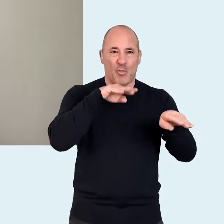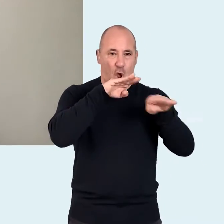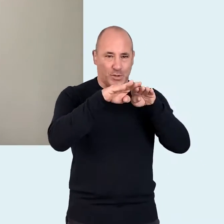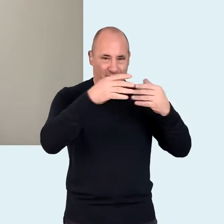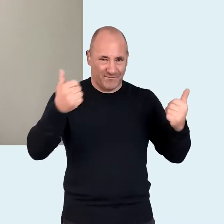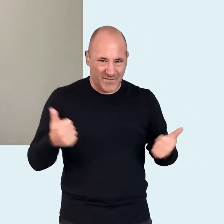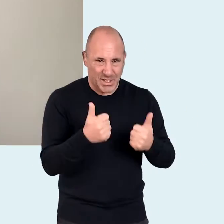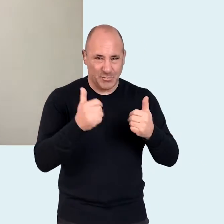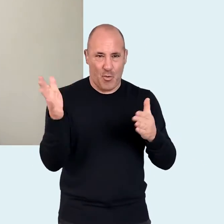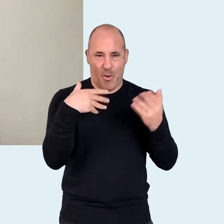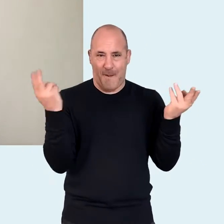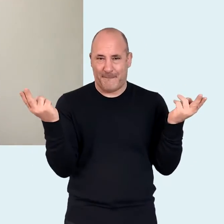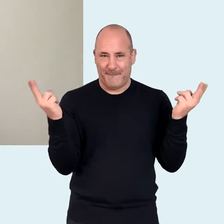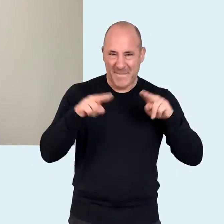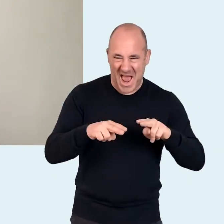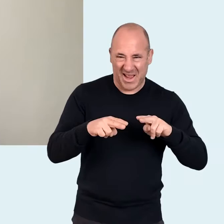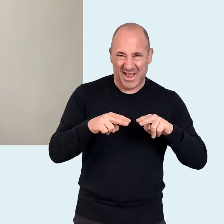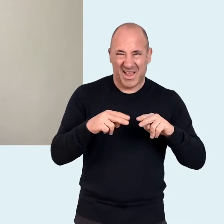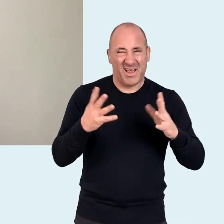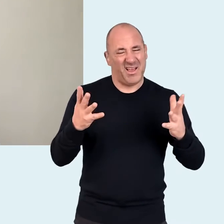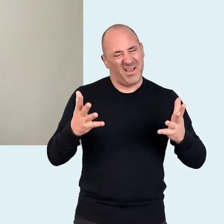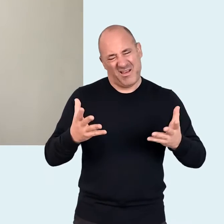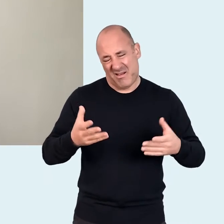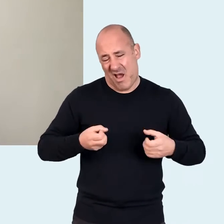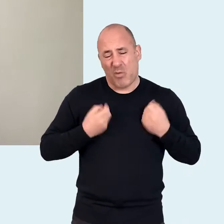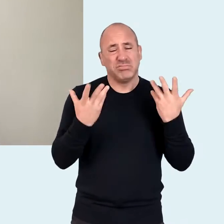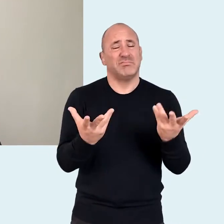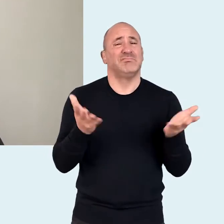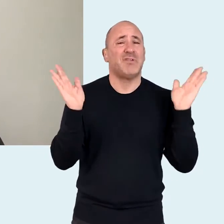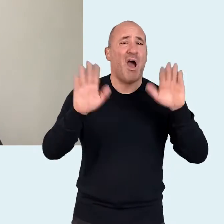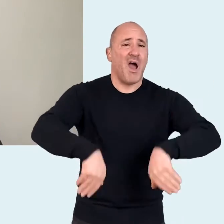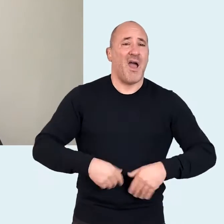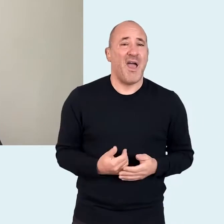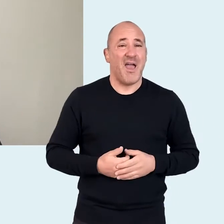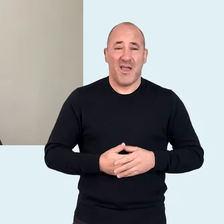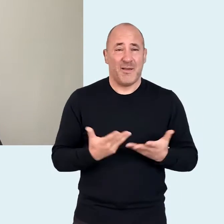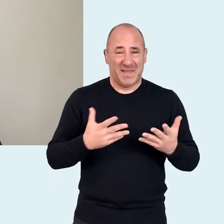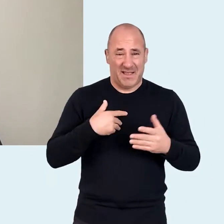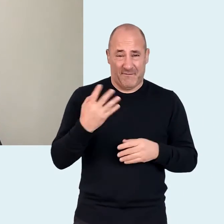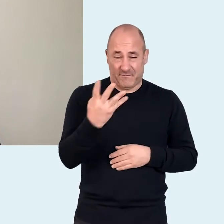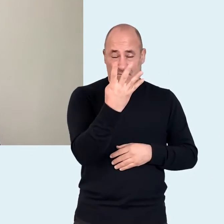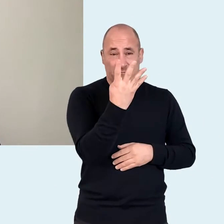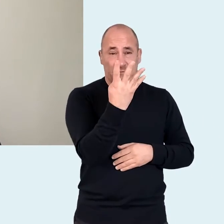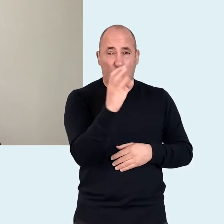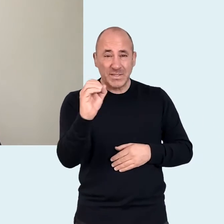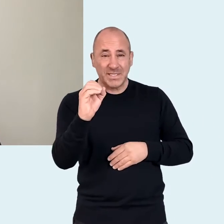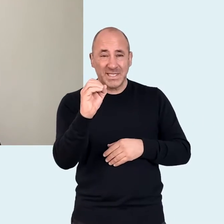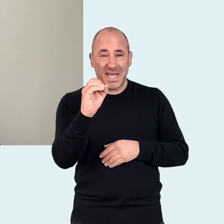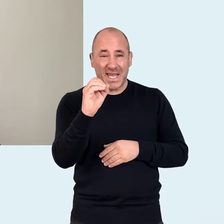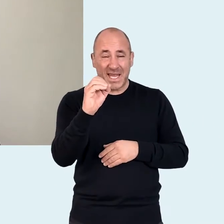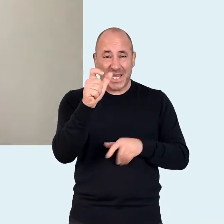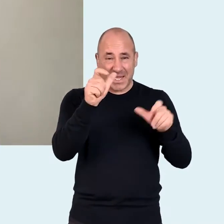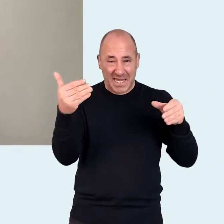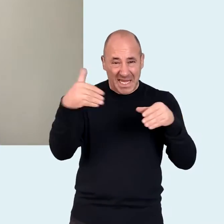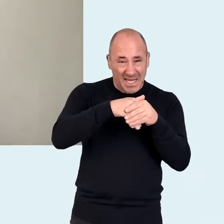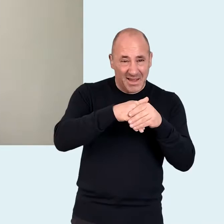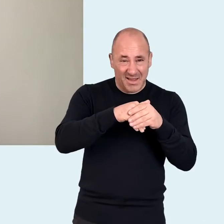where we can bring everyone back together and we kind of let our hair down. So it's a chance. You know, we've got 40 people in the company from all different styles and